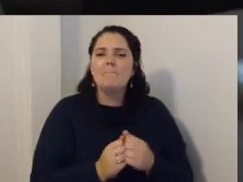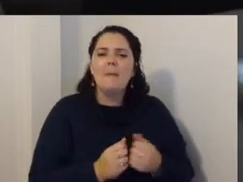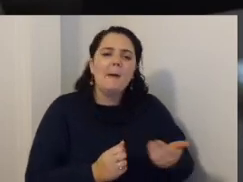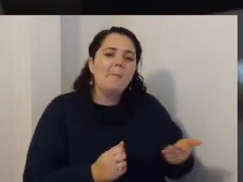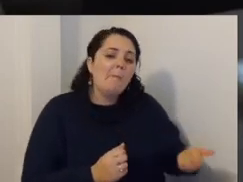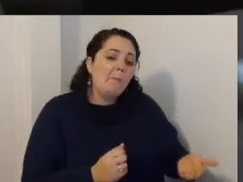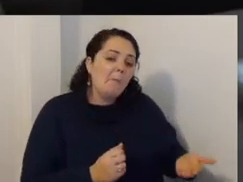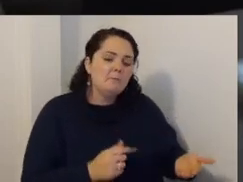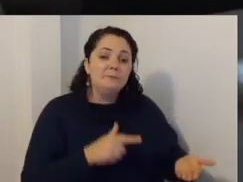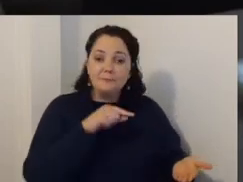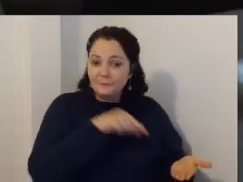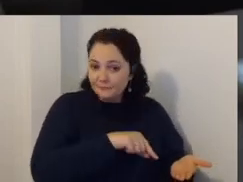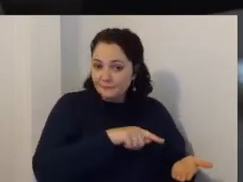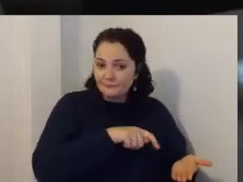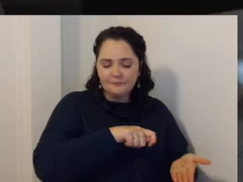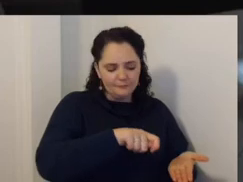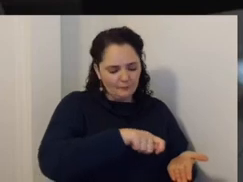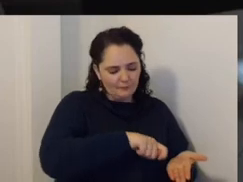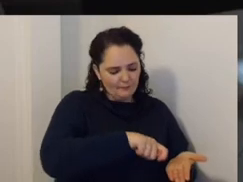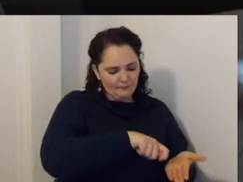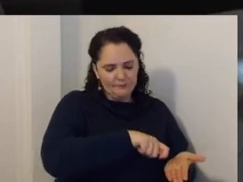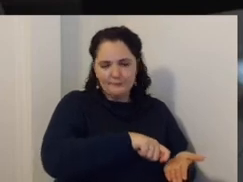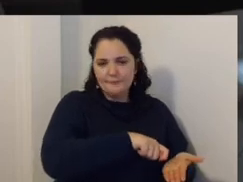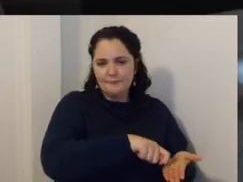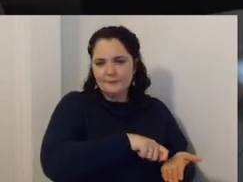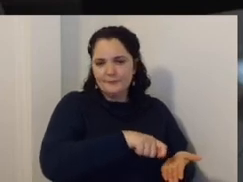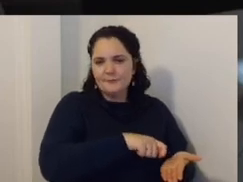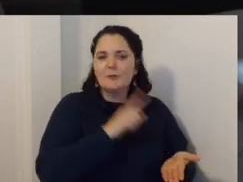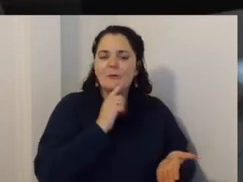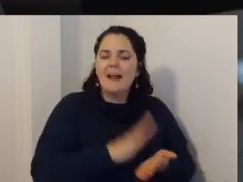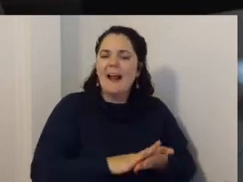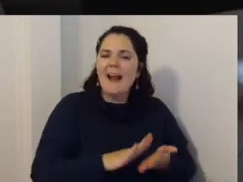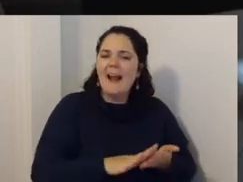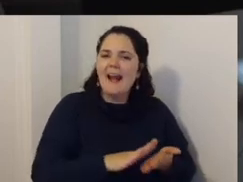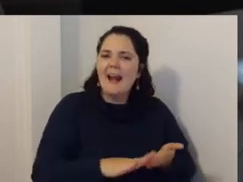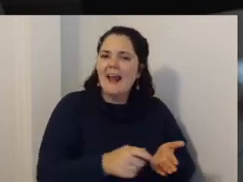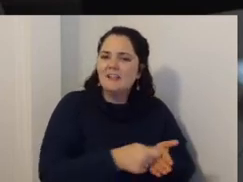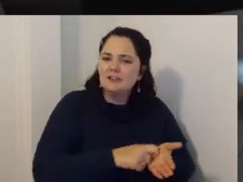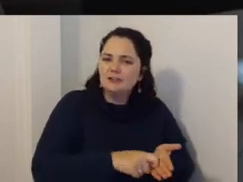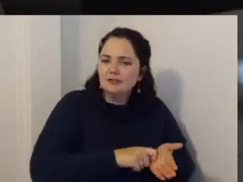to my paper and what I can do there is just scrub a few scrubs on my drawing with the eraser and